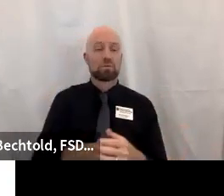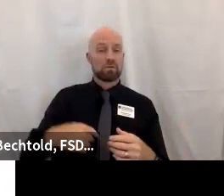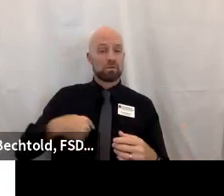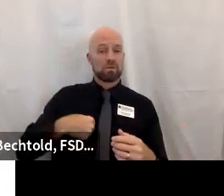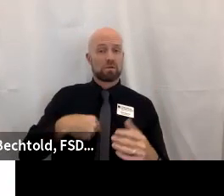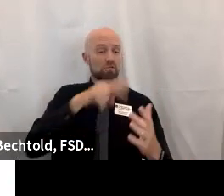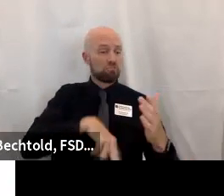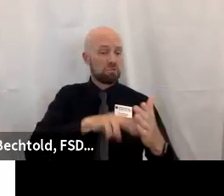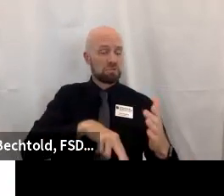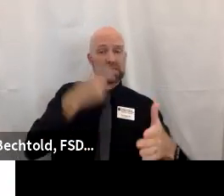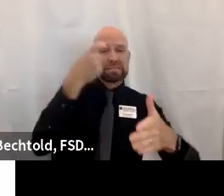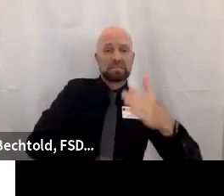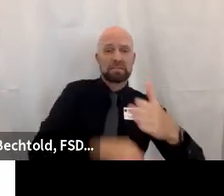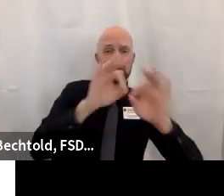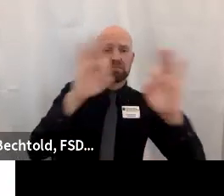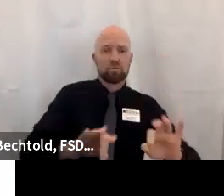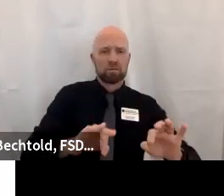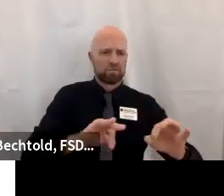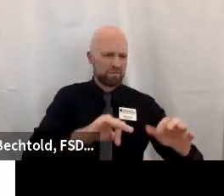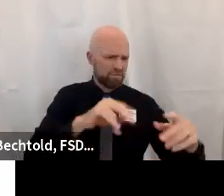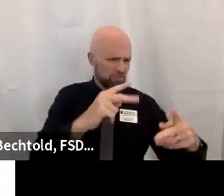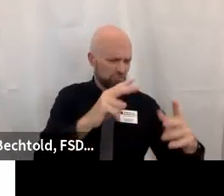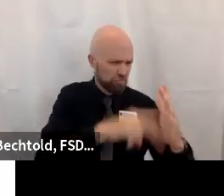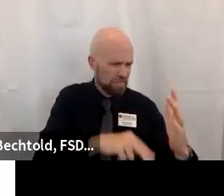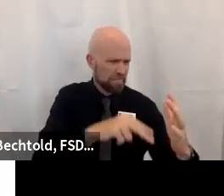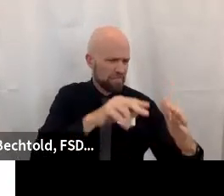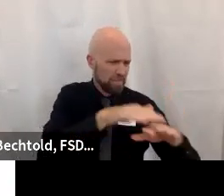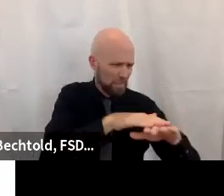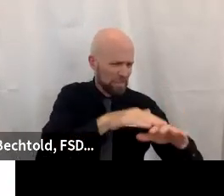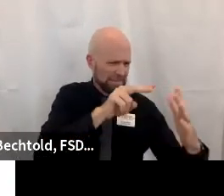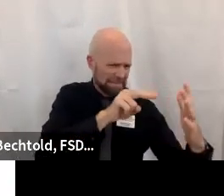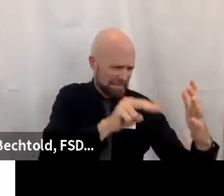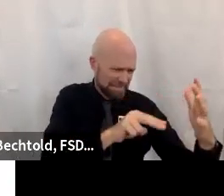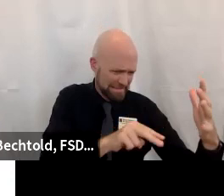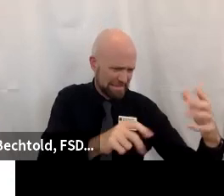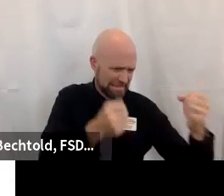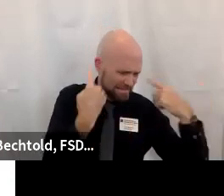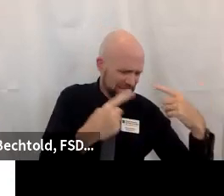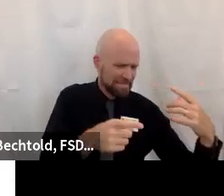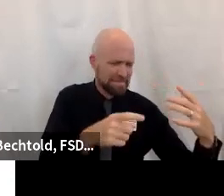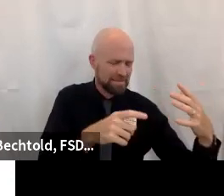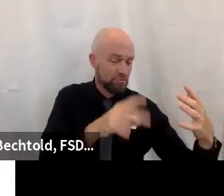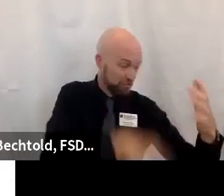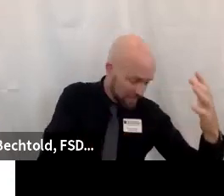We don't have to change our reading speed You know, it's like reading a tax form. You read that slowly.